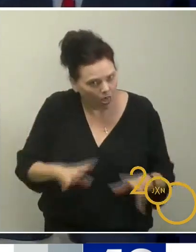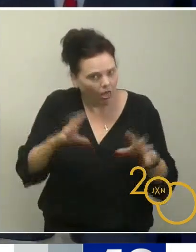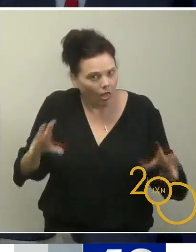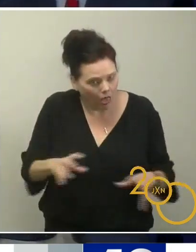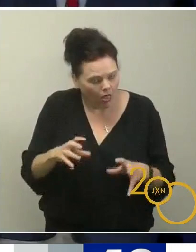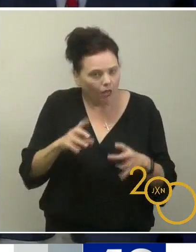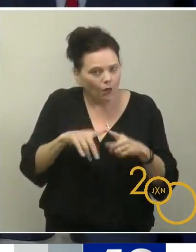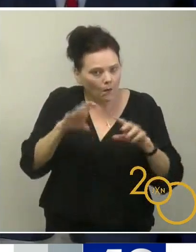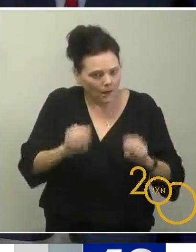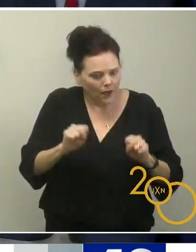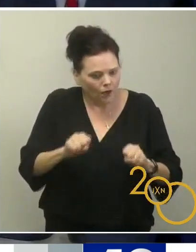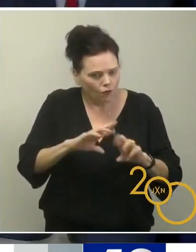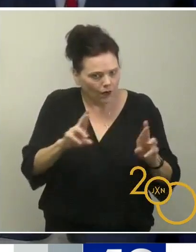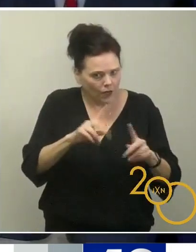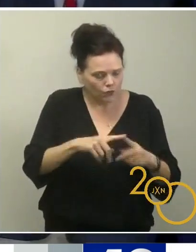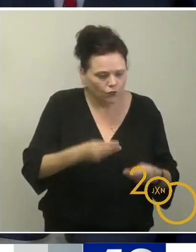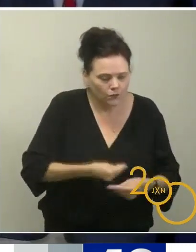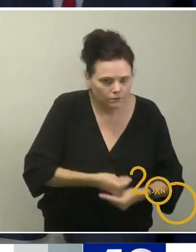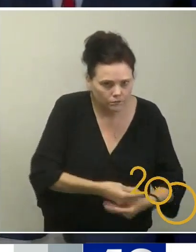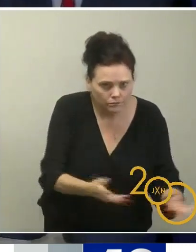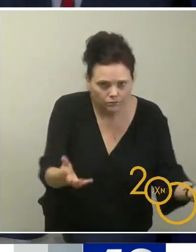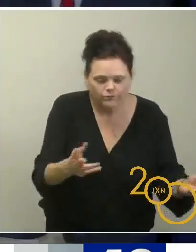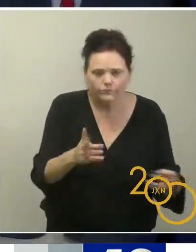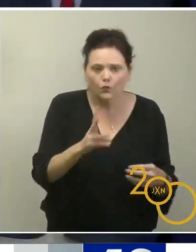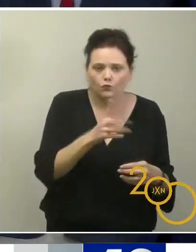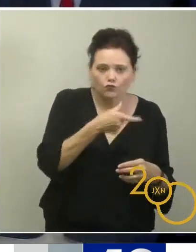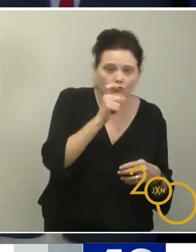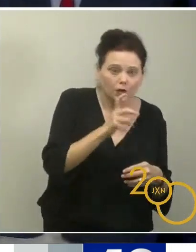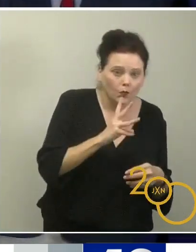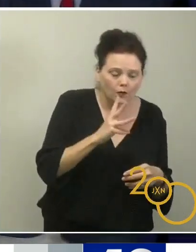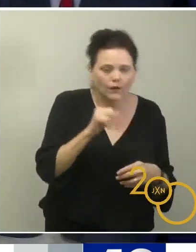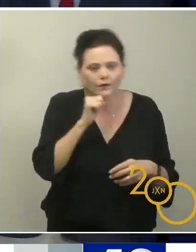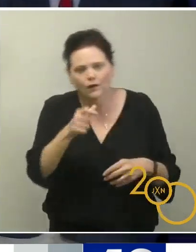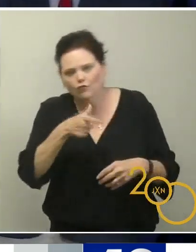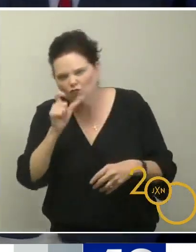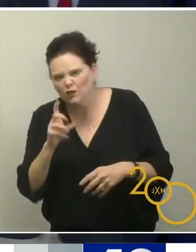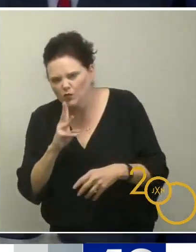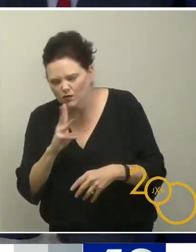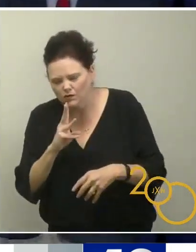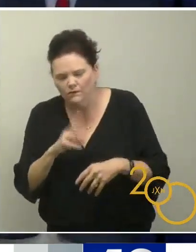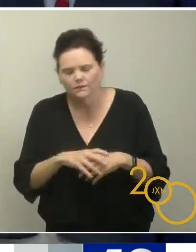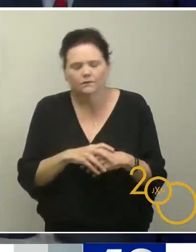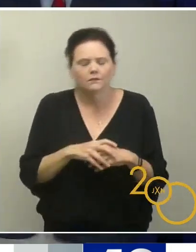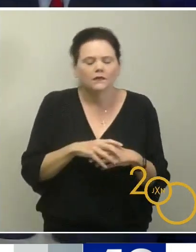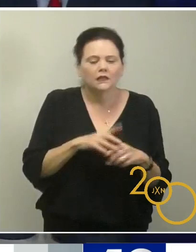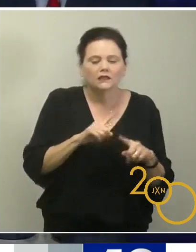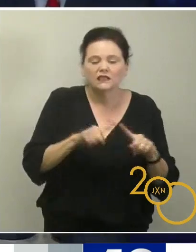INSIDE THE CITY LIMITS. IT IS GOING TO BE A MASSIVE